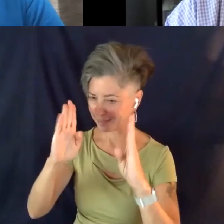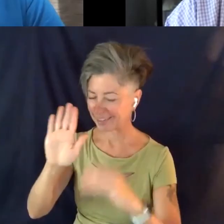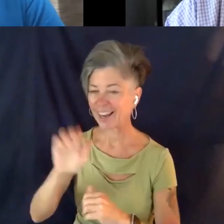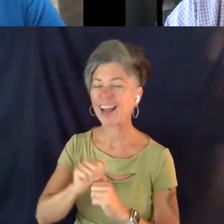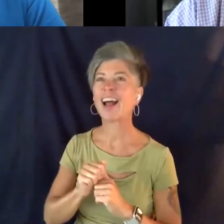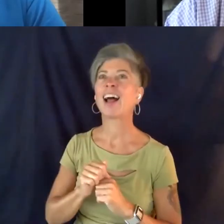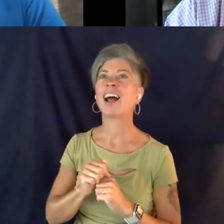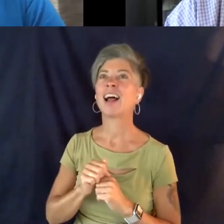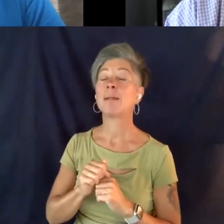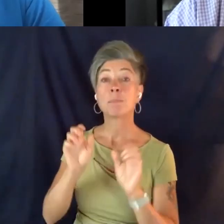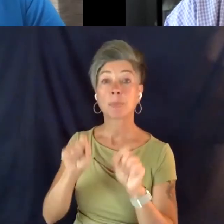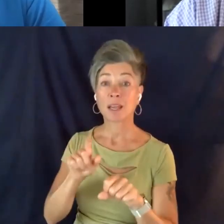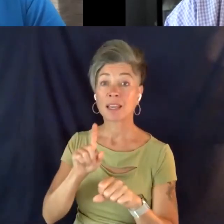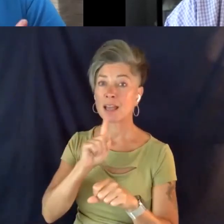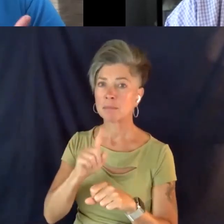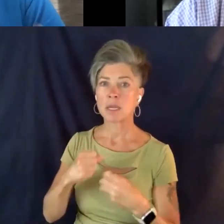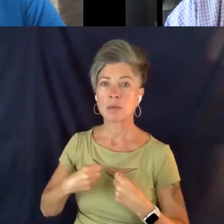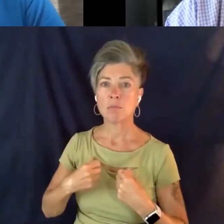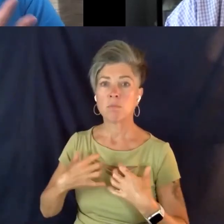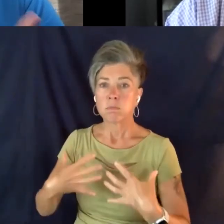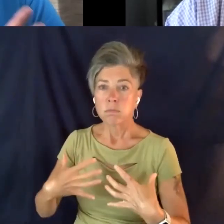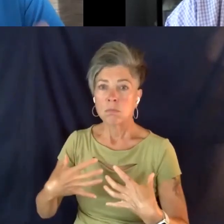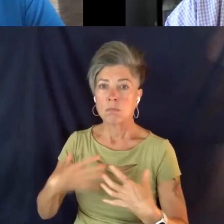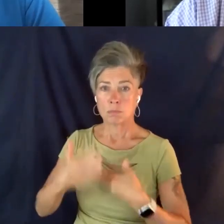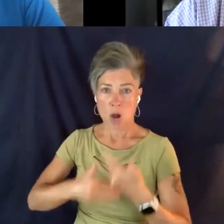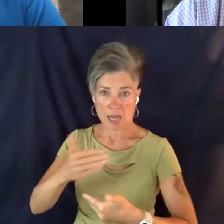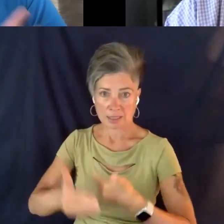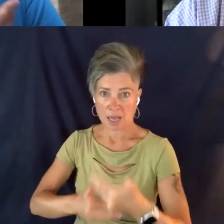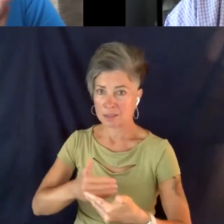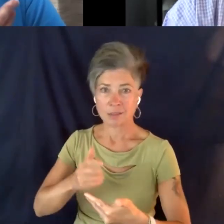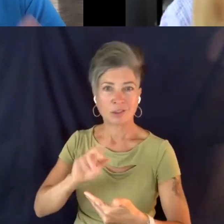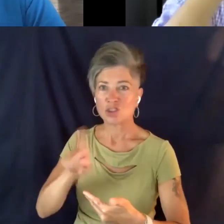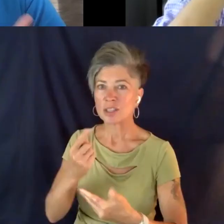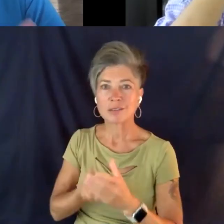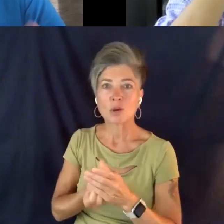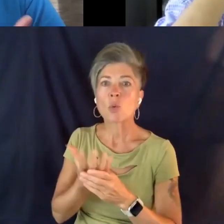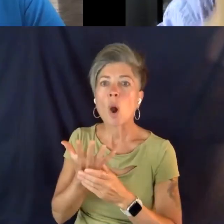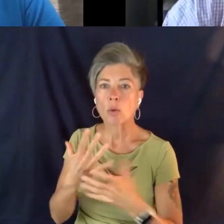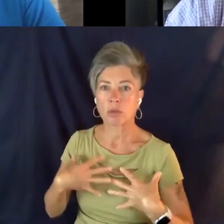It can be an inflammation process or just it's the growth. When people feel really sore,